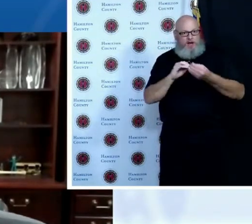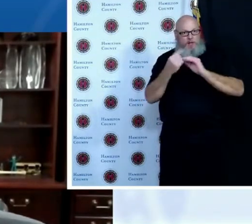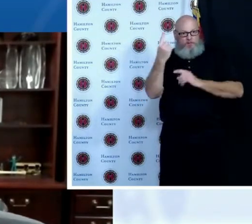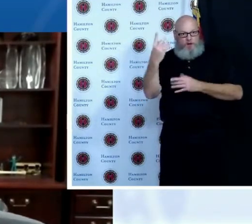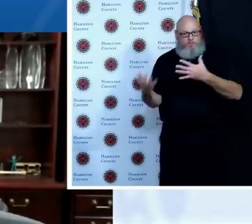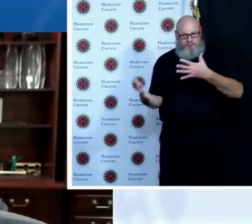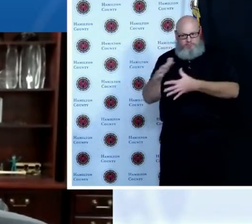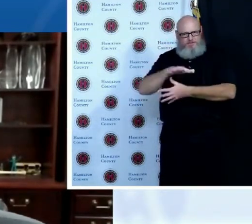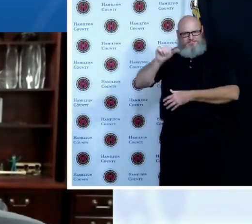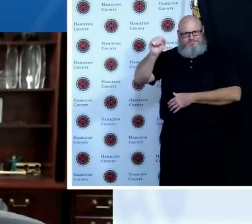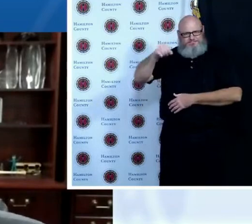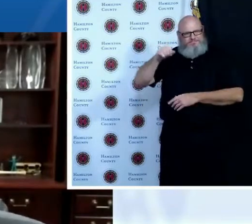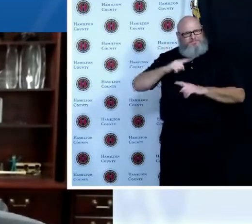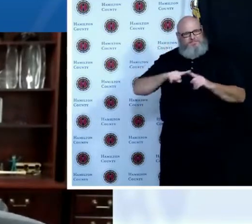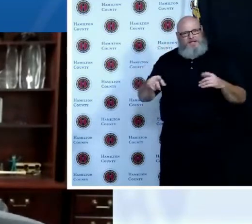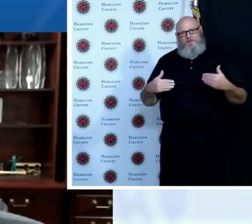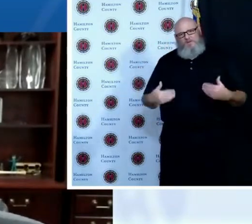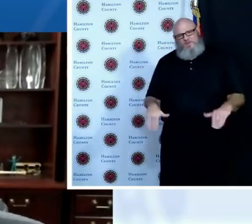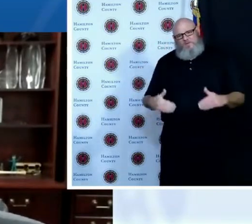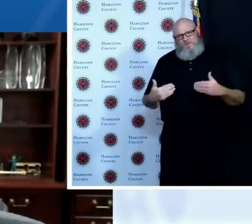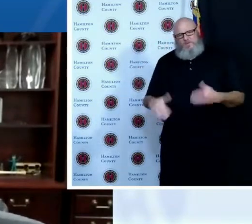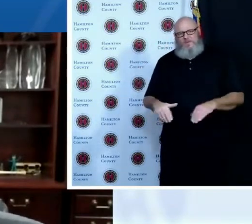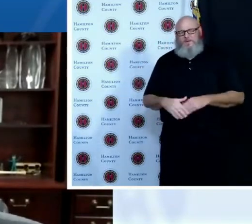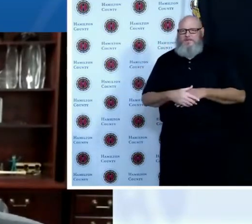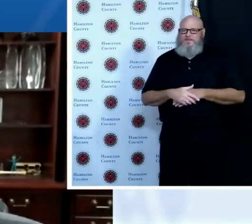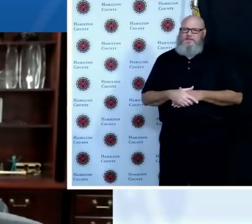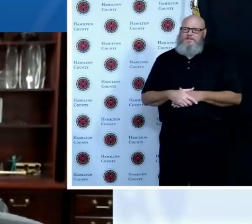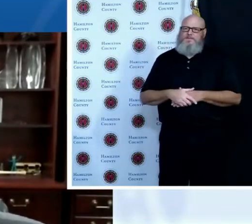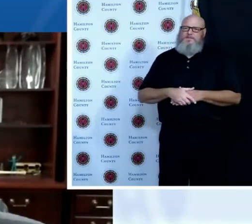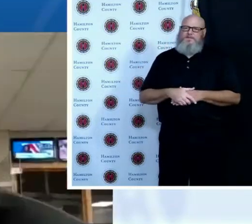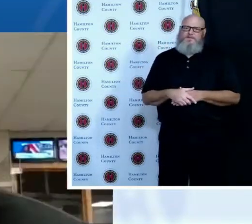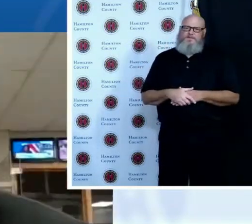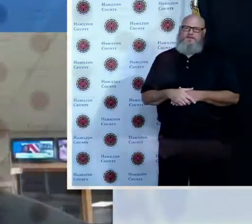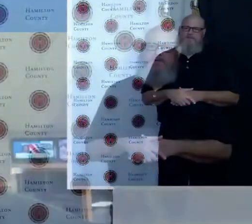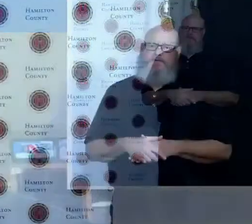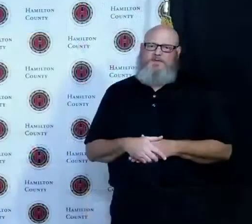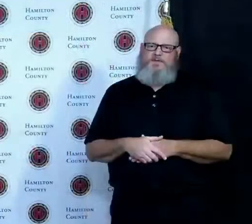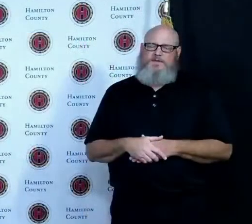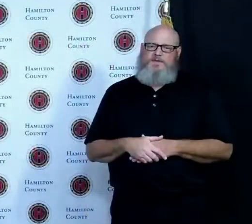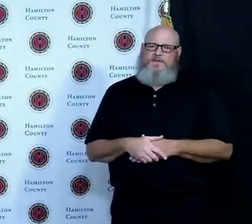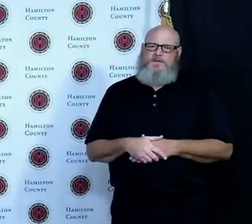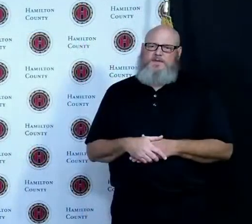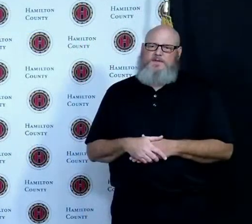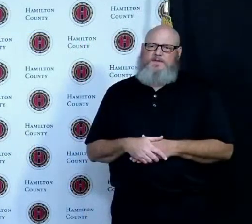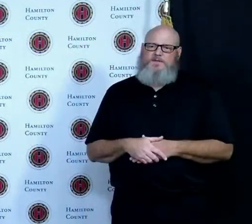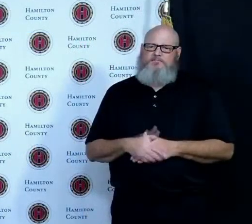to all our patients on in a regular and effective way all right thank you Dr all I'll yield my time